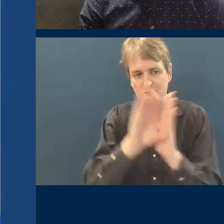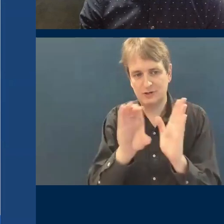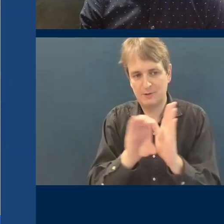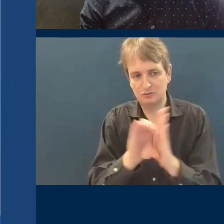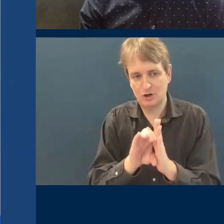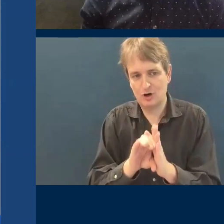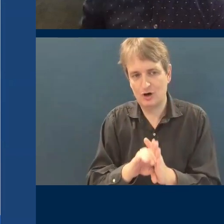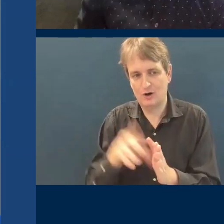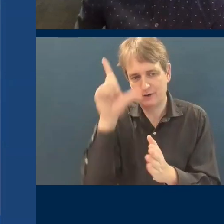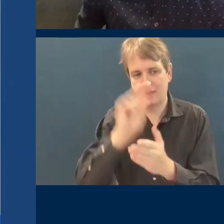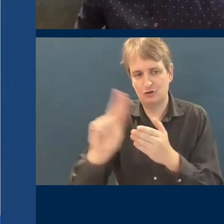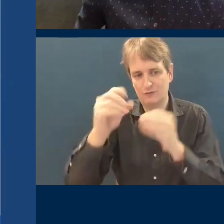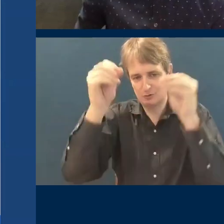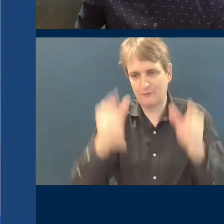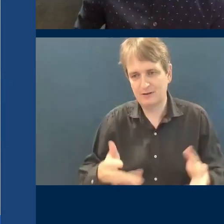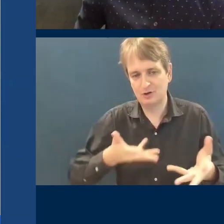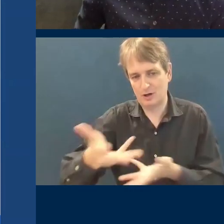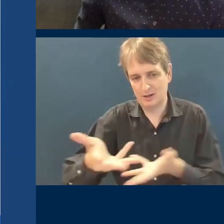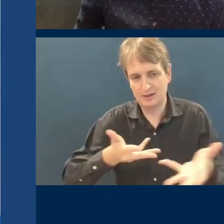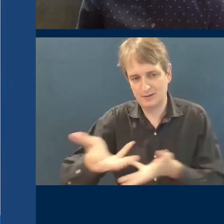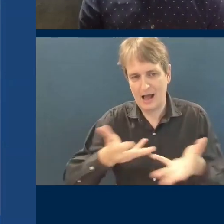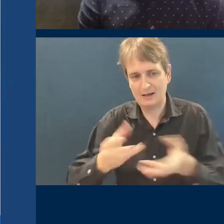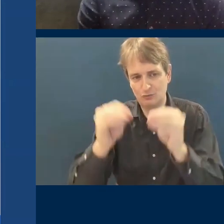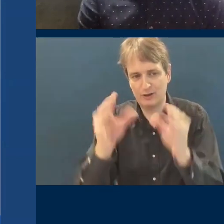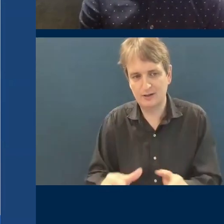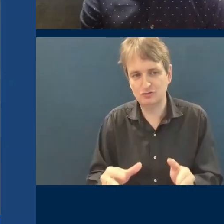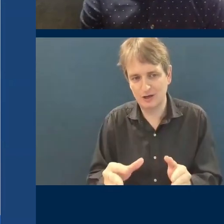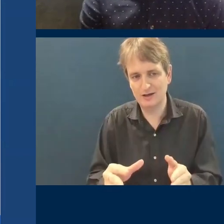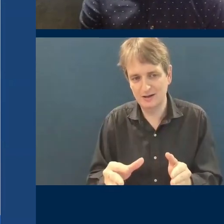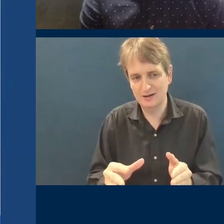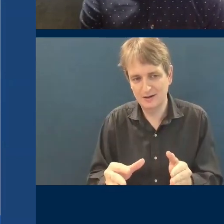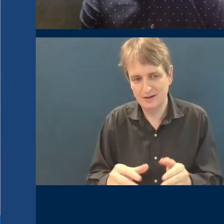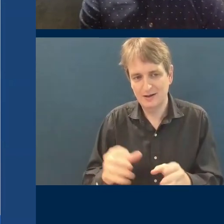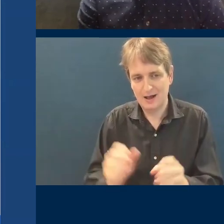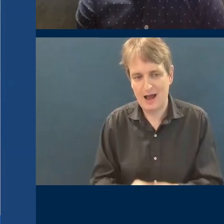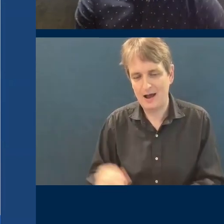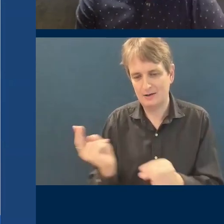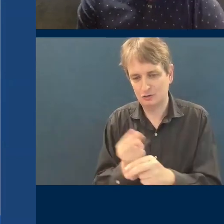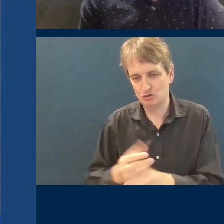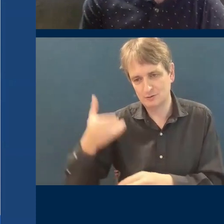options. So on the slide, you see a Gallaudet University professor talking with a teacher.